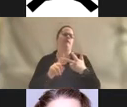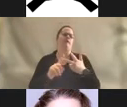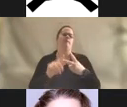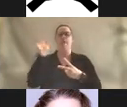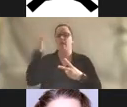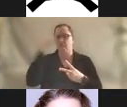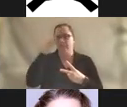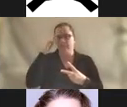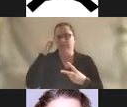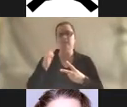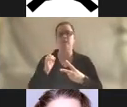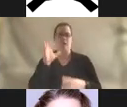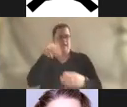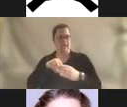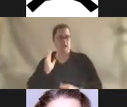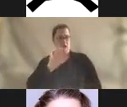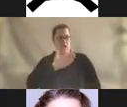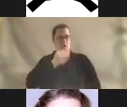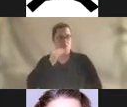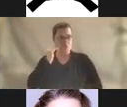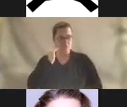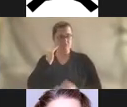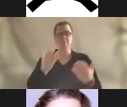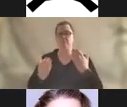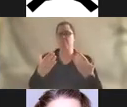In our homes, we may have policies as well